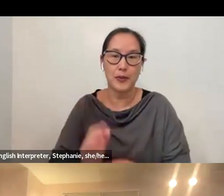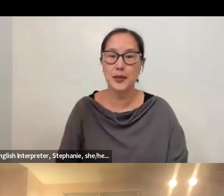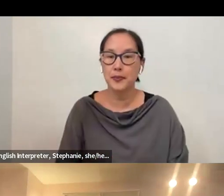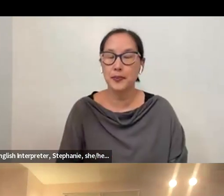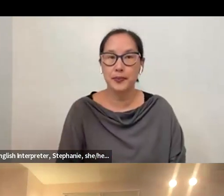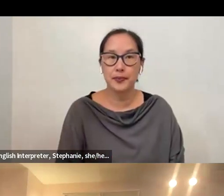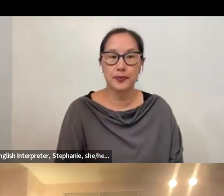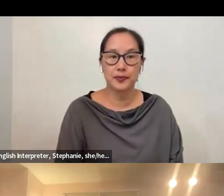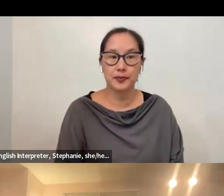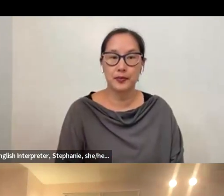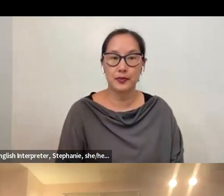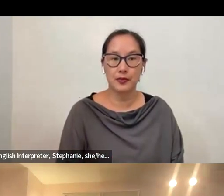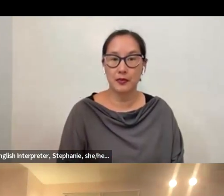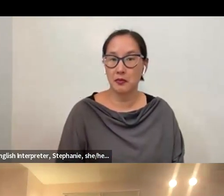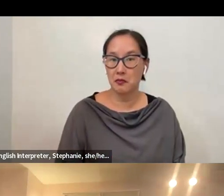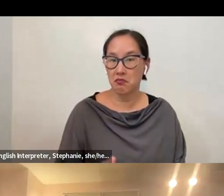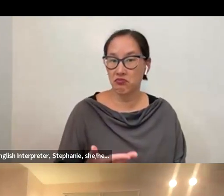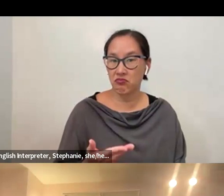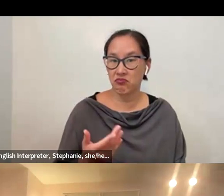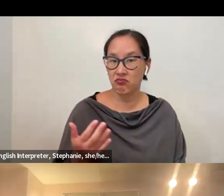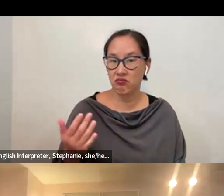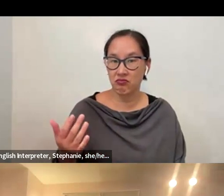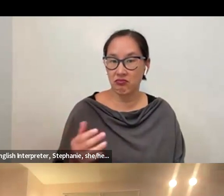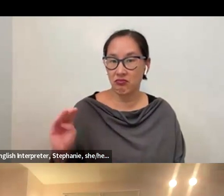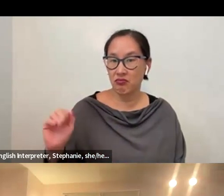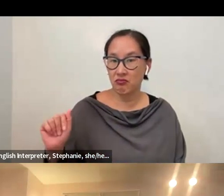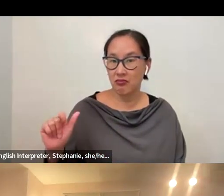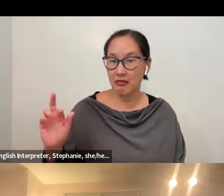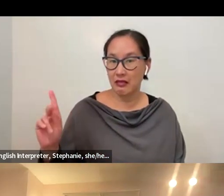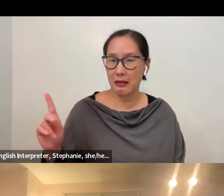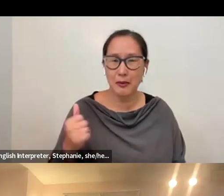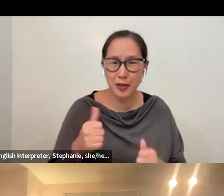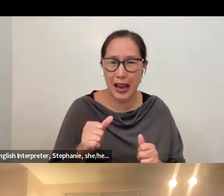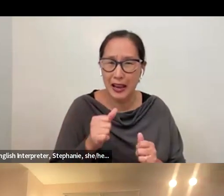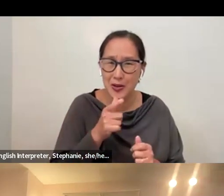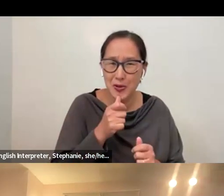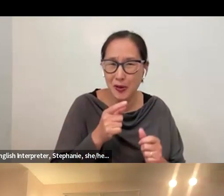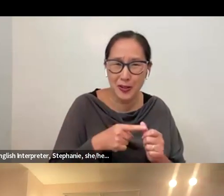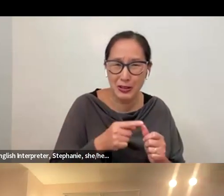And I'll start with Malak, I'm trying to remember, like, who I picked on last time.